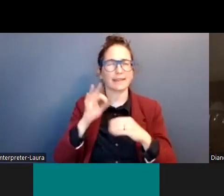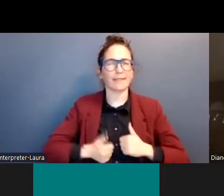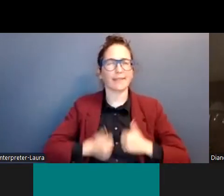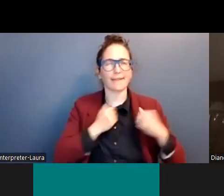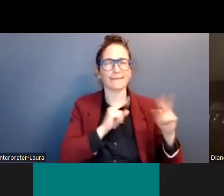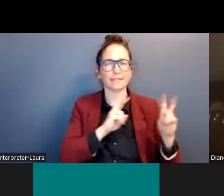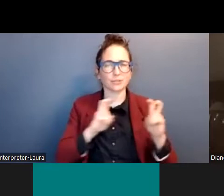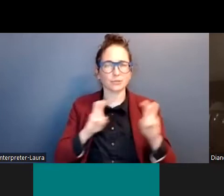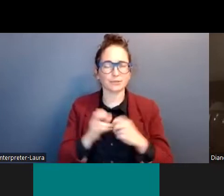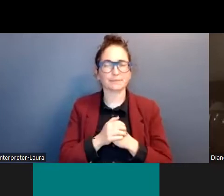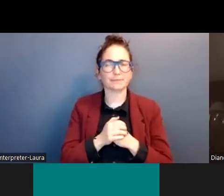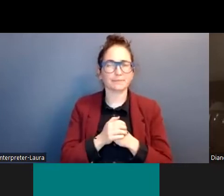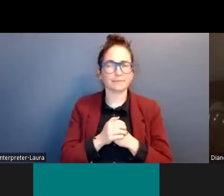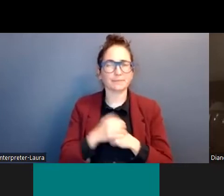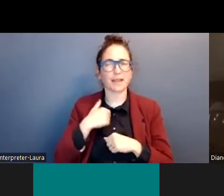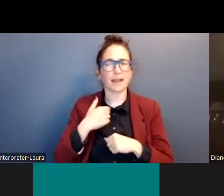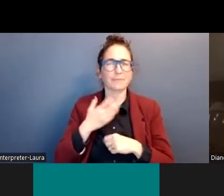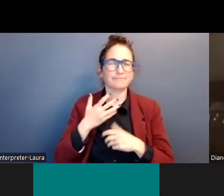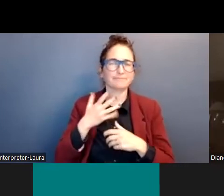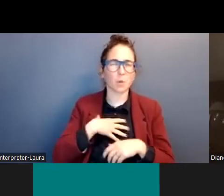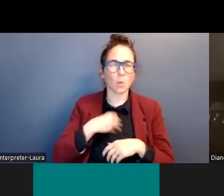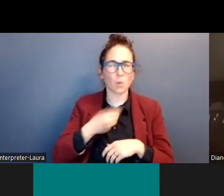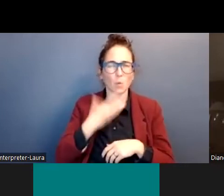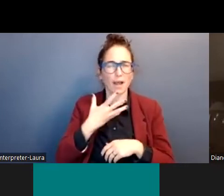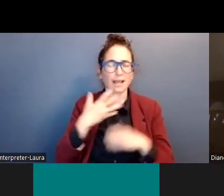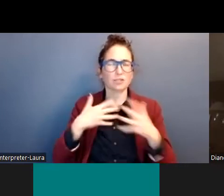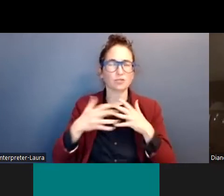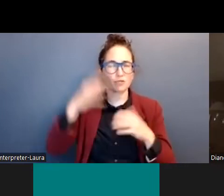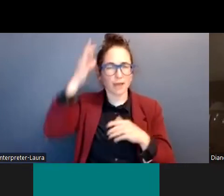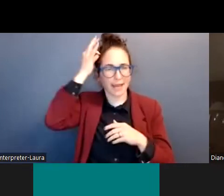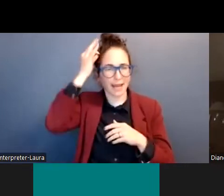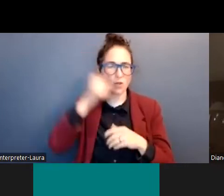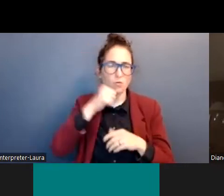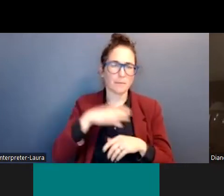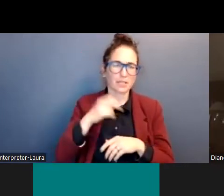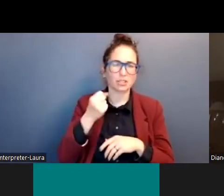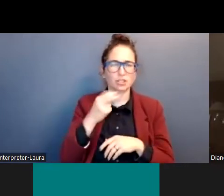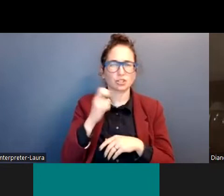woman, pronouns she her, wearing glasses and a breathing mask, sitting in a motorized